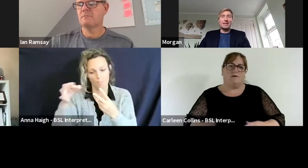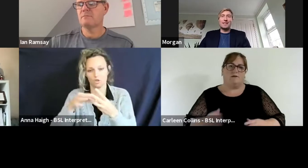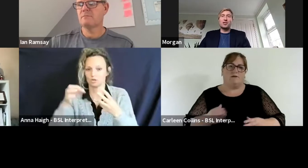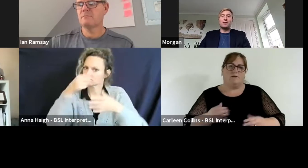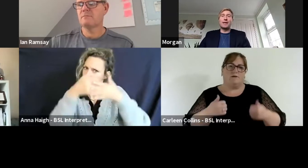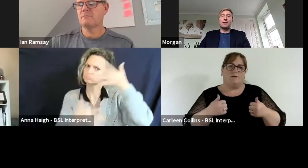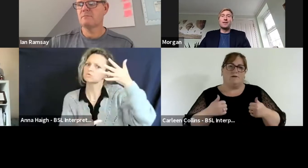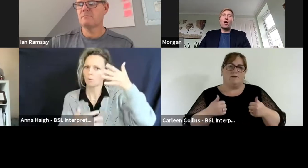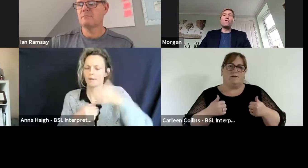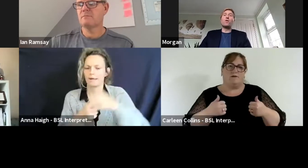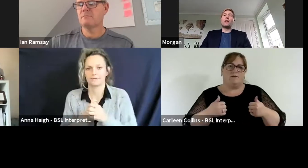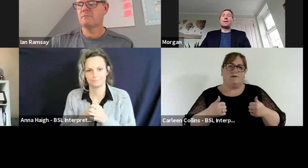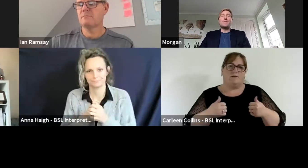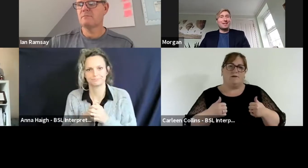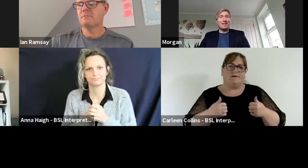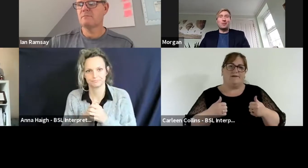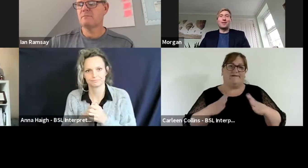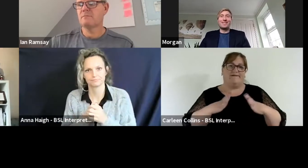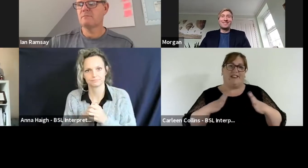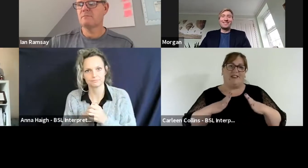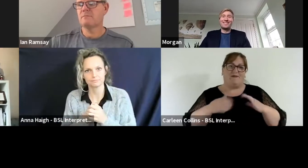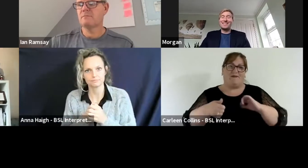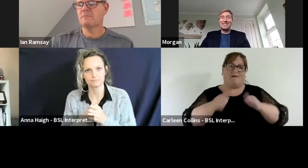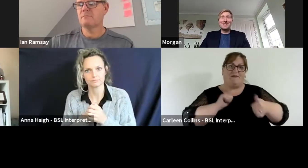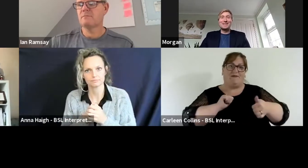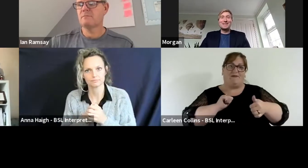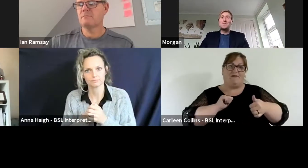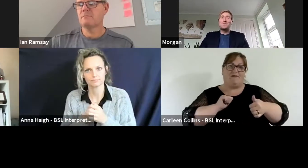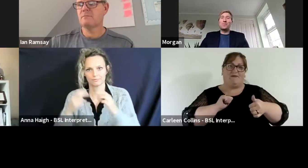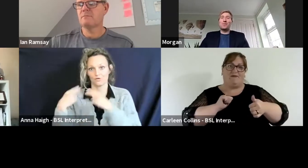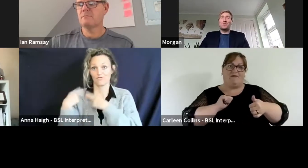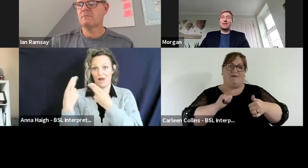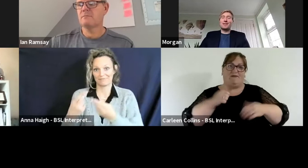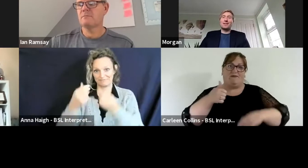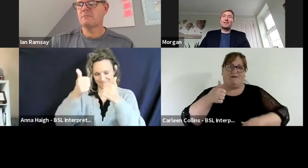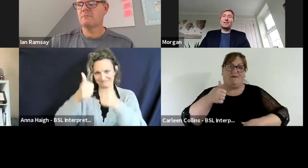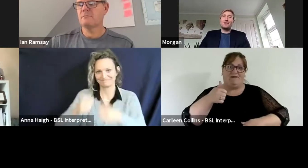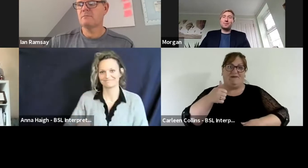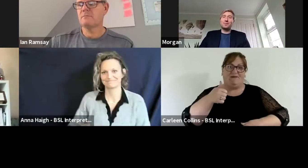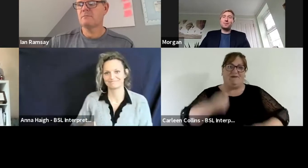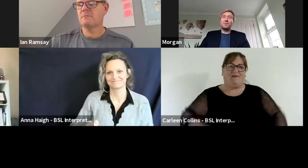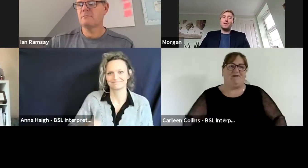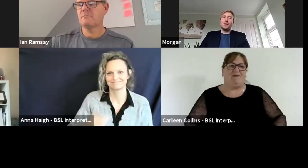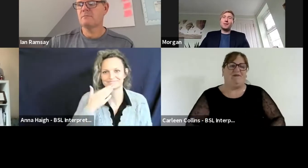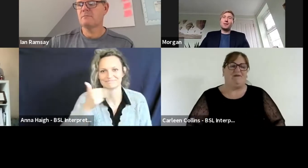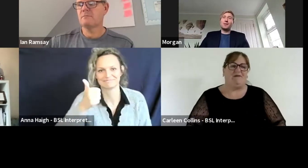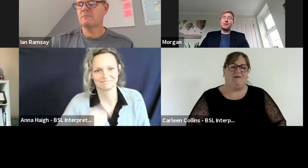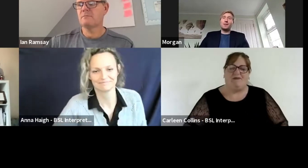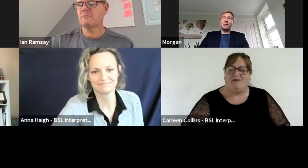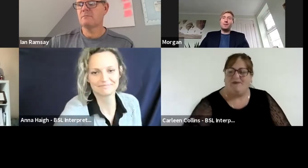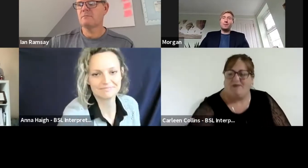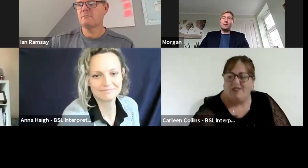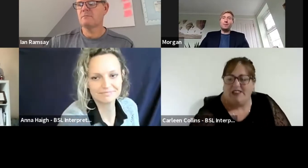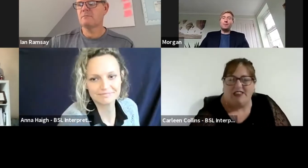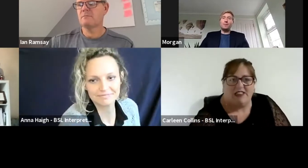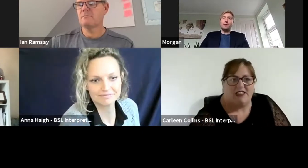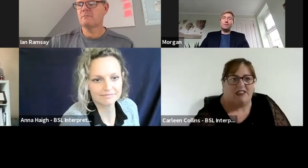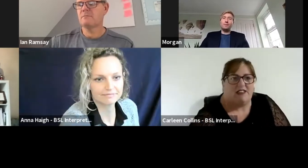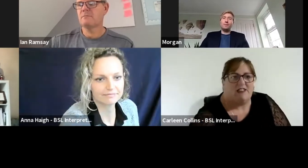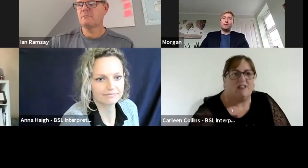If you are interested in a career within HMRC, I strongly advise just Googling all the different career options and it will give you a whole host of things, there are far too many to list here in this session without overwhelming everyone.